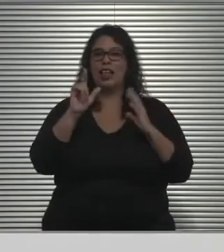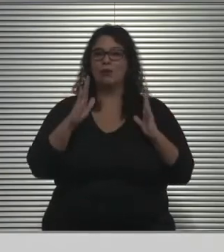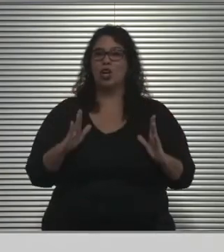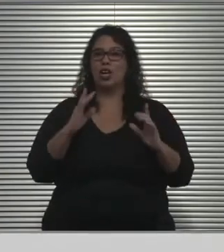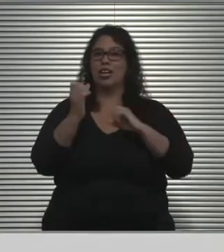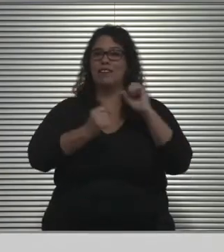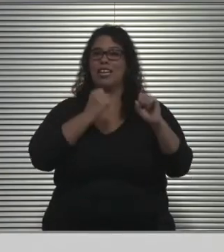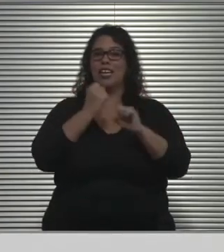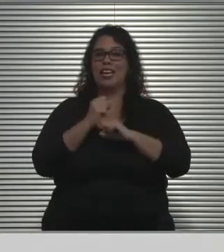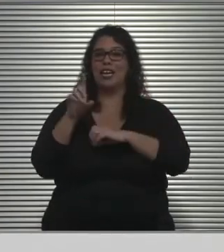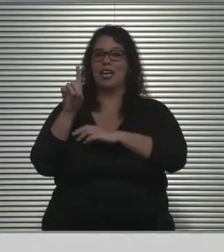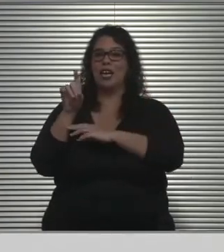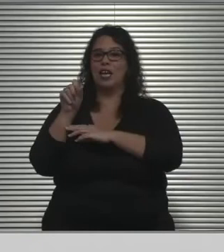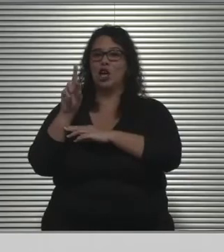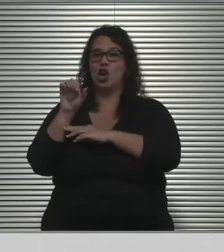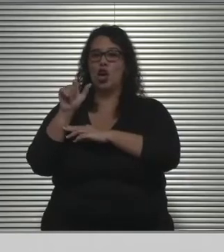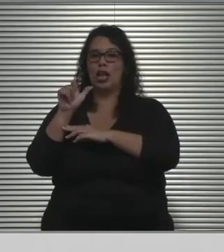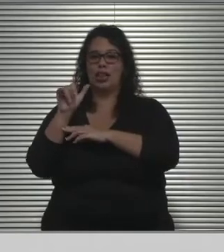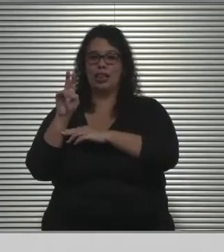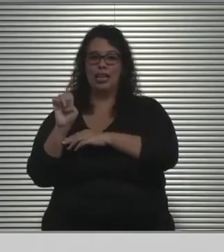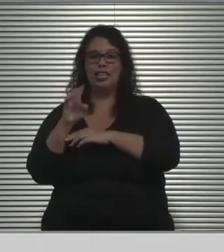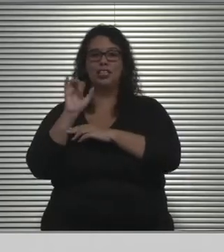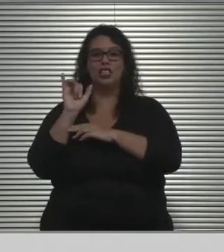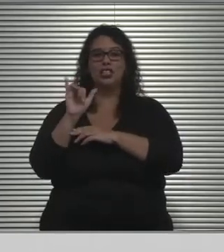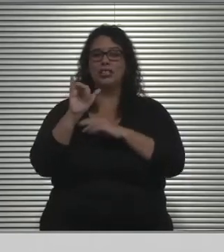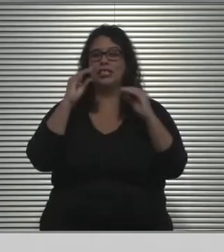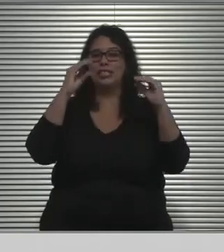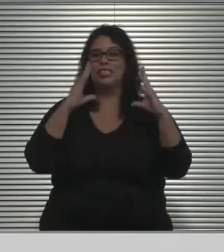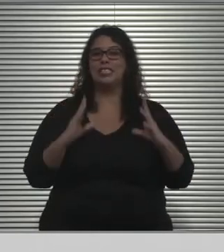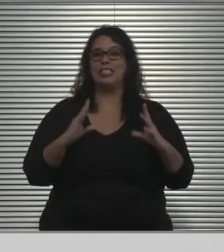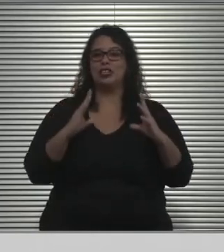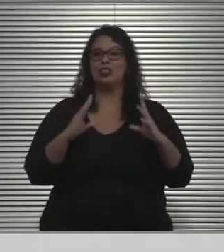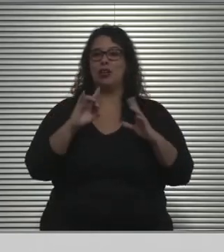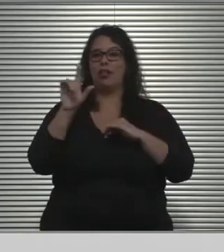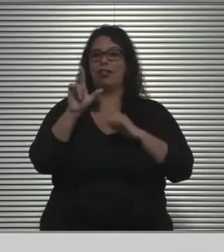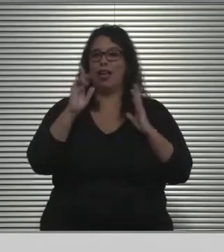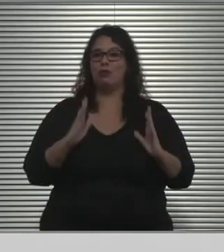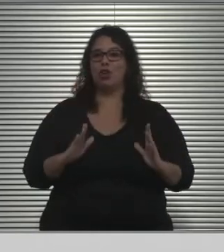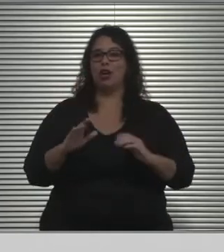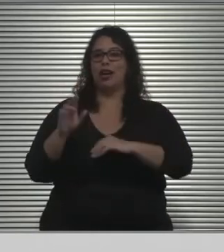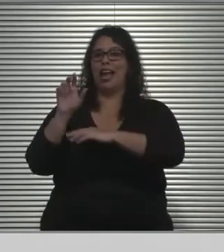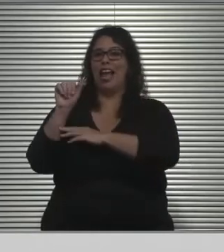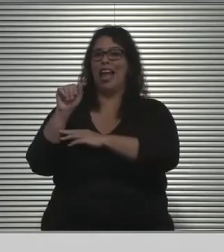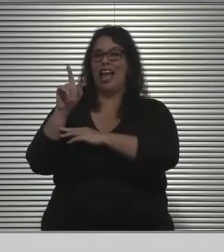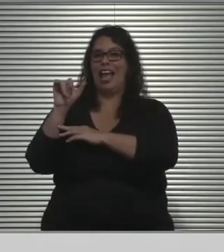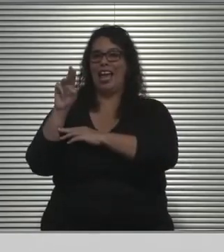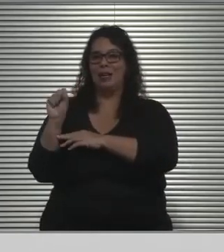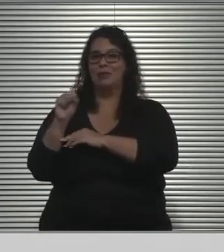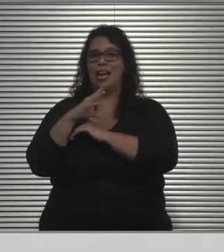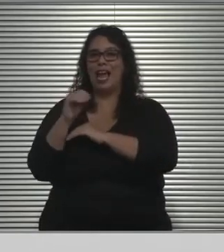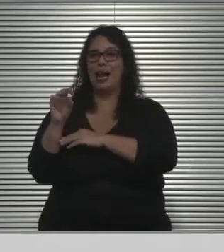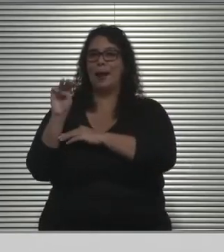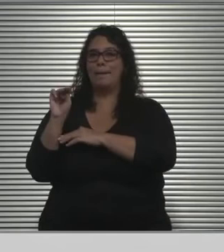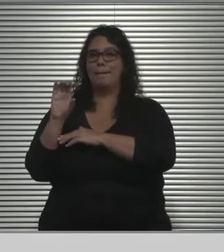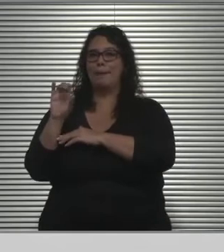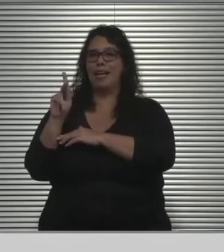and Darlene Dunn recognized she's the teacher librarian at Adams and McKinley. And then lastly to our principals.